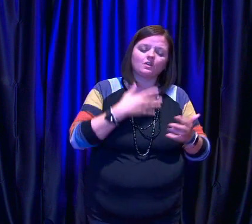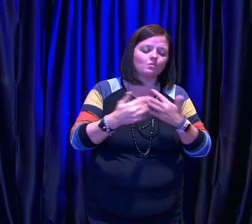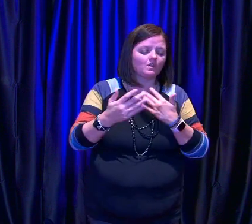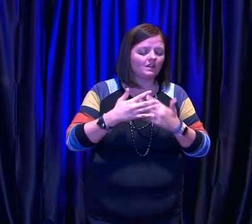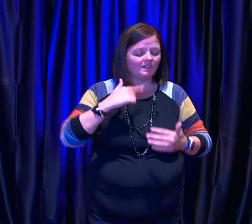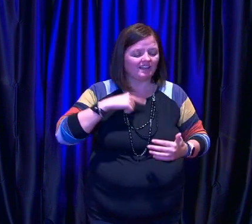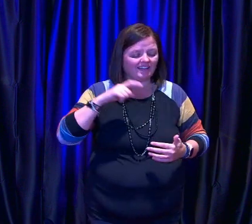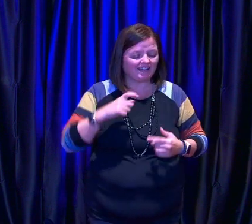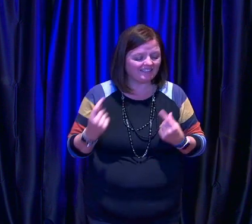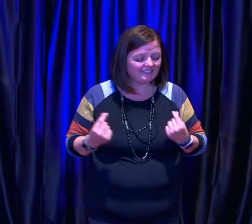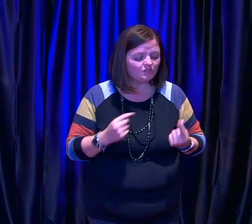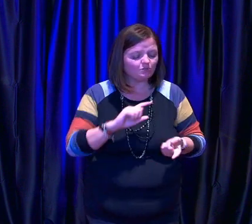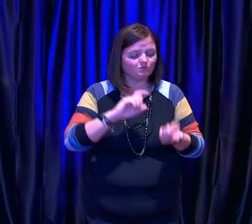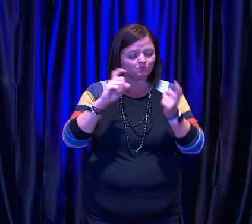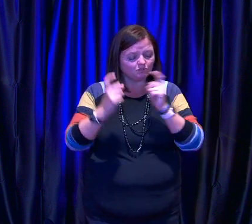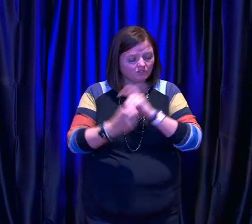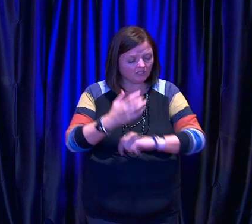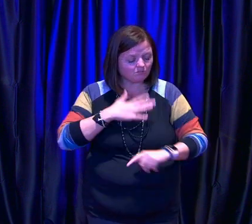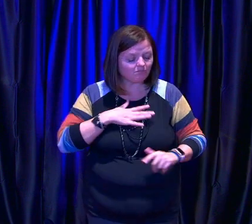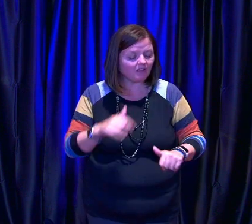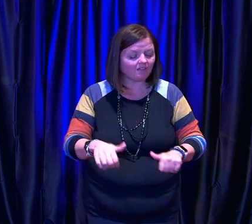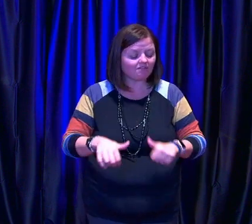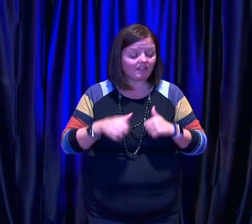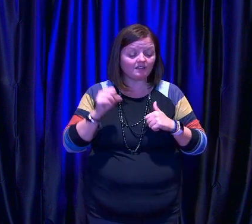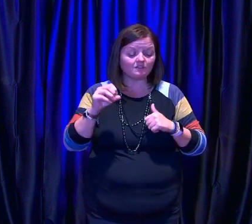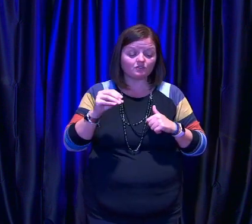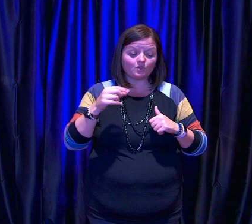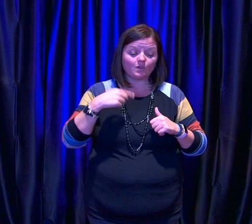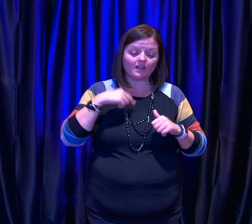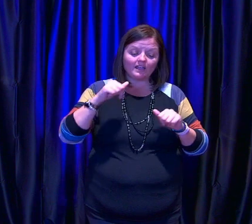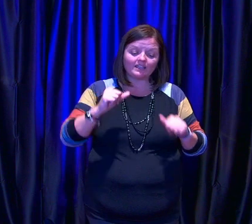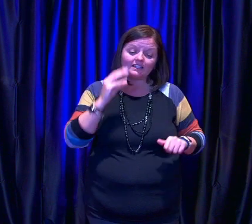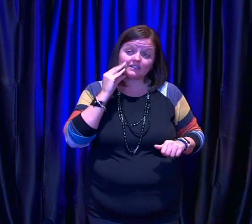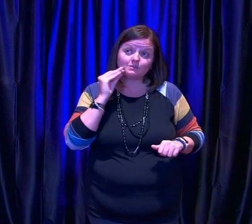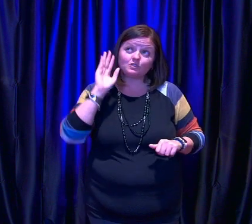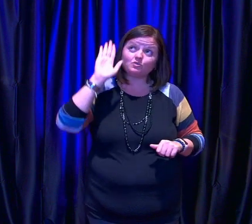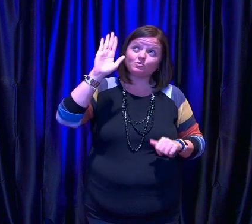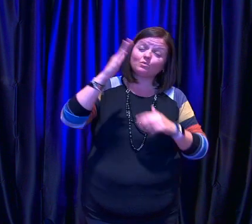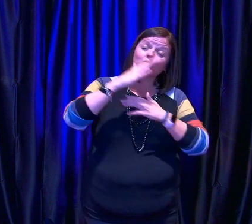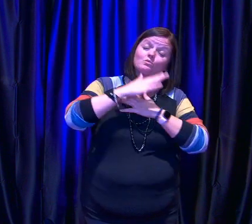do to change my life so that i can experience your rest